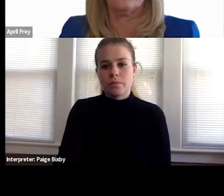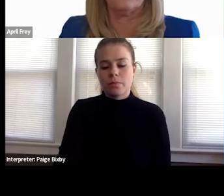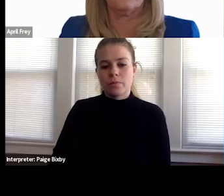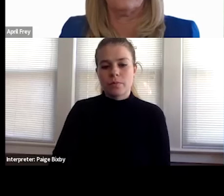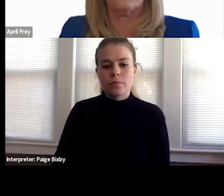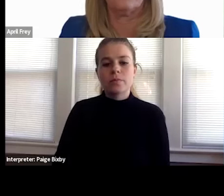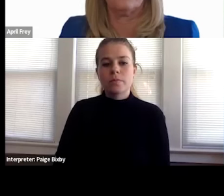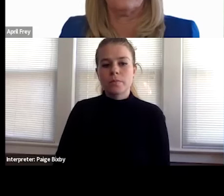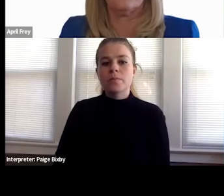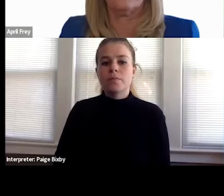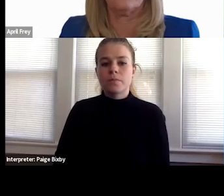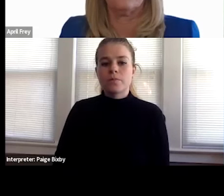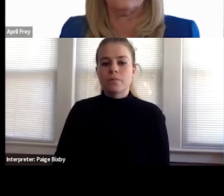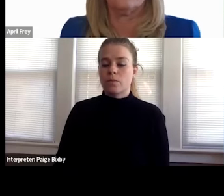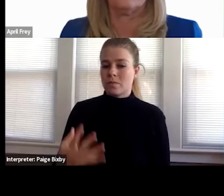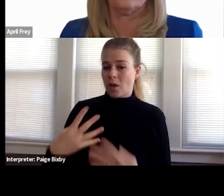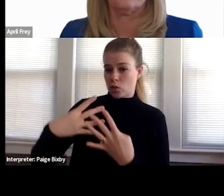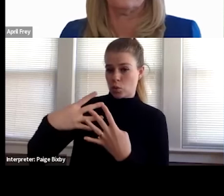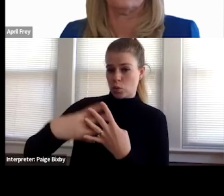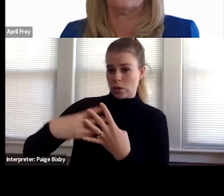When we say screening, it's just that.